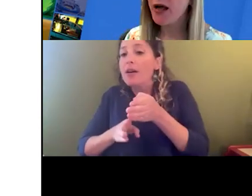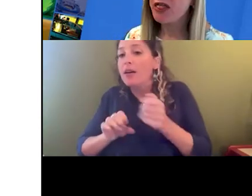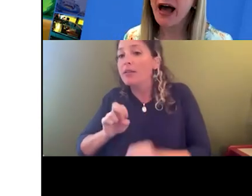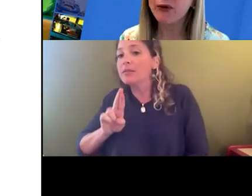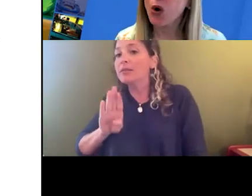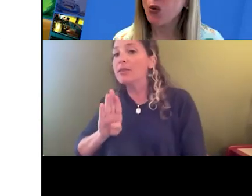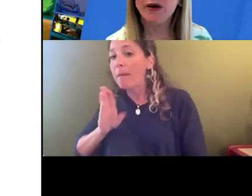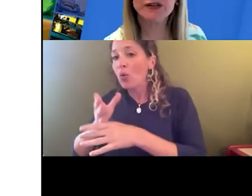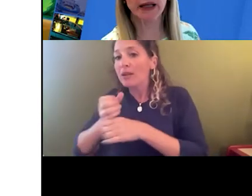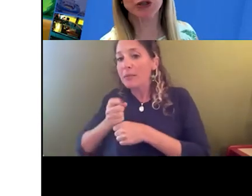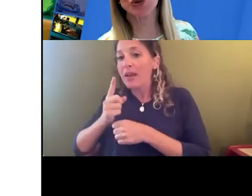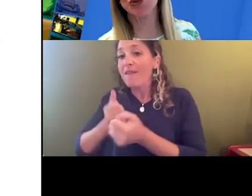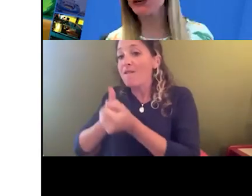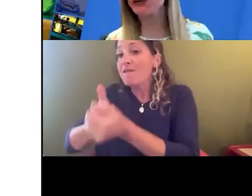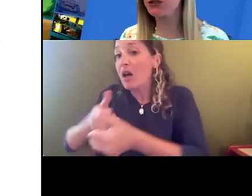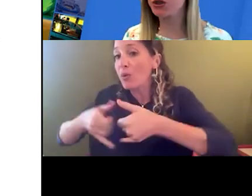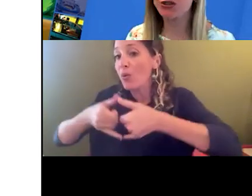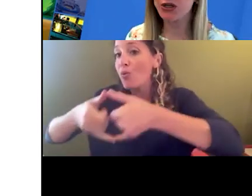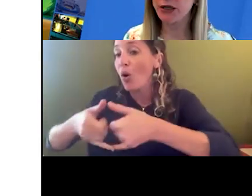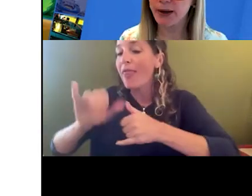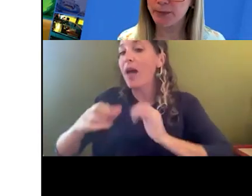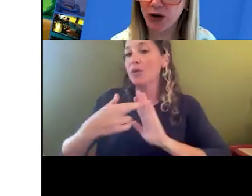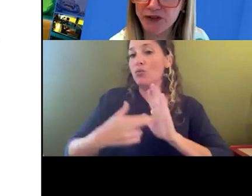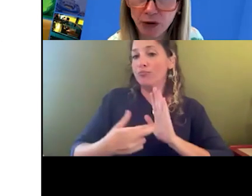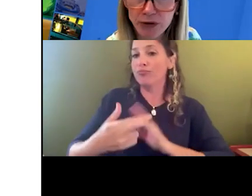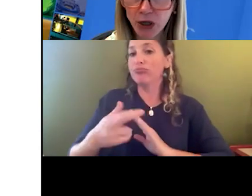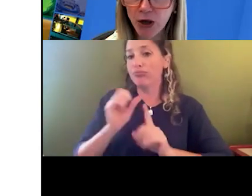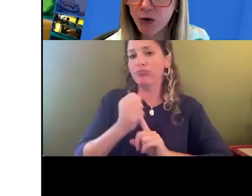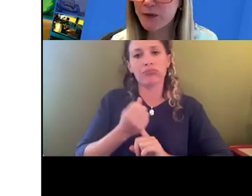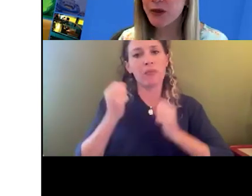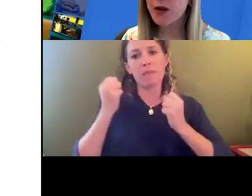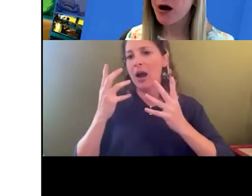That was in terms and conditions a number of years ago.